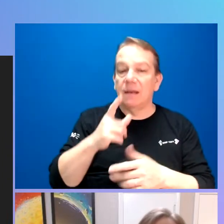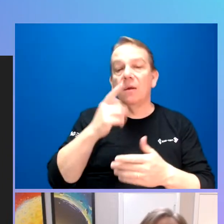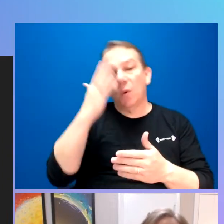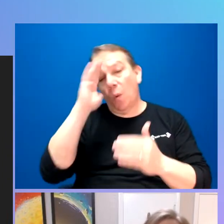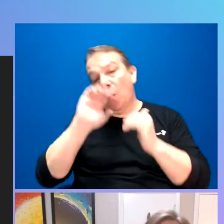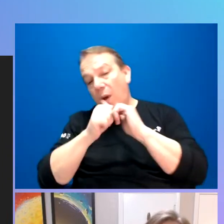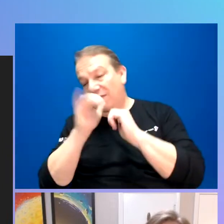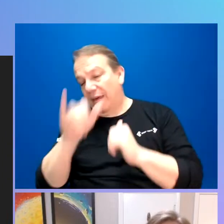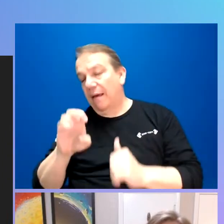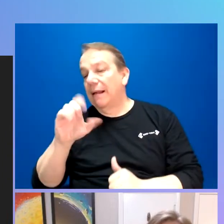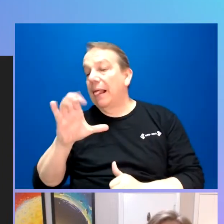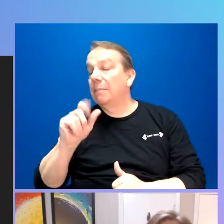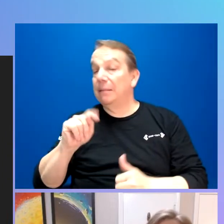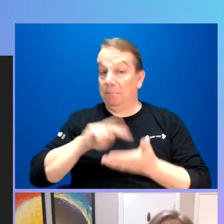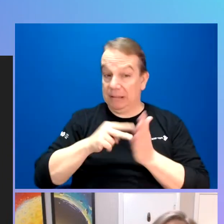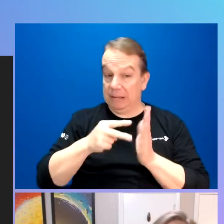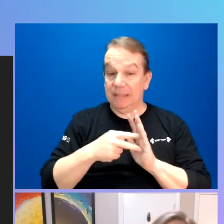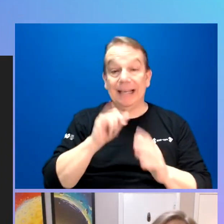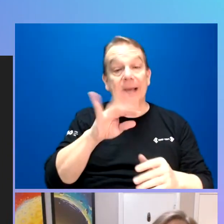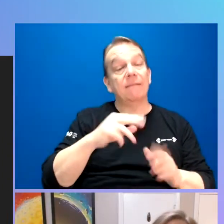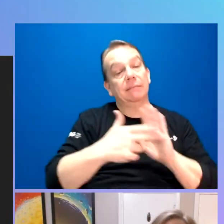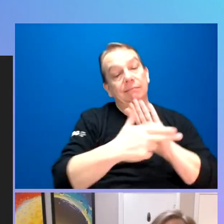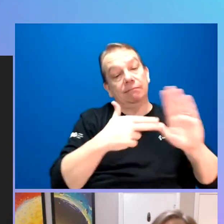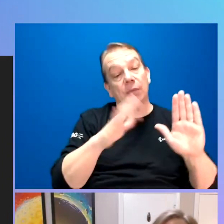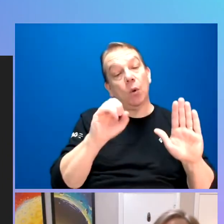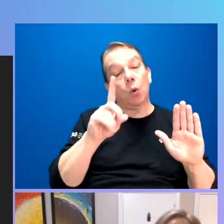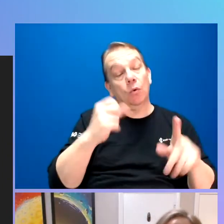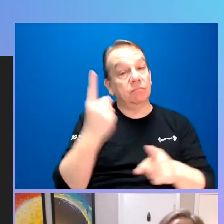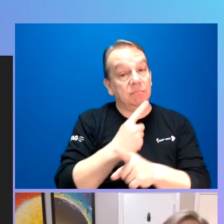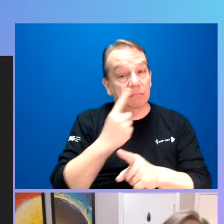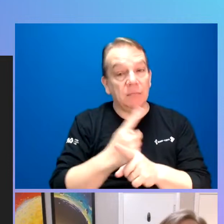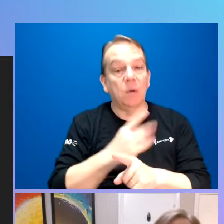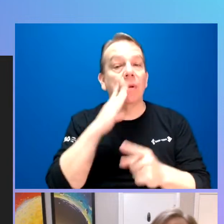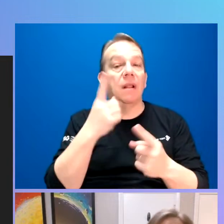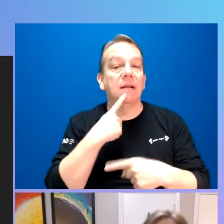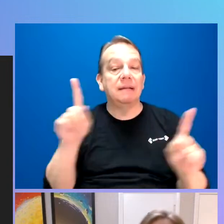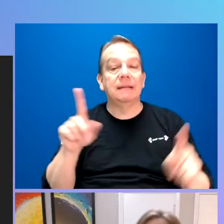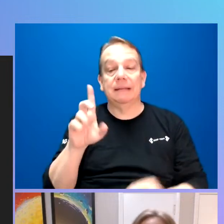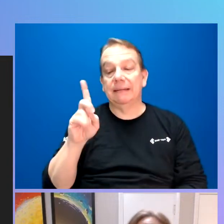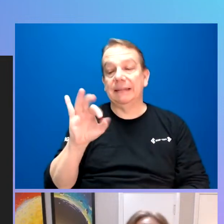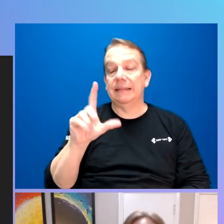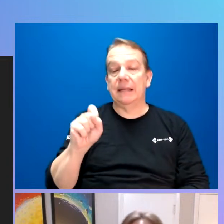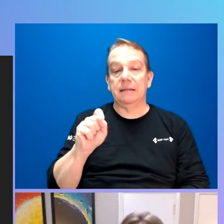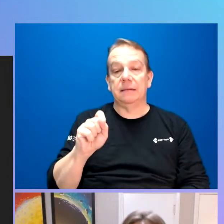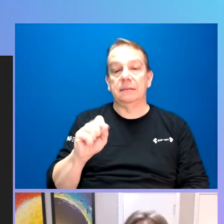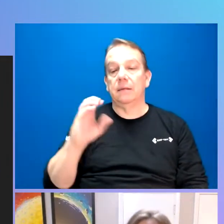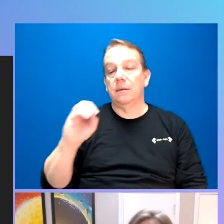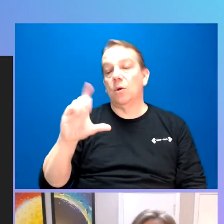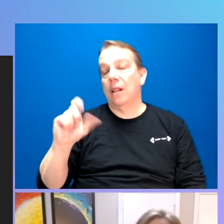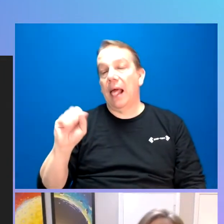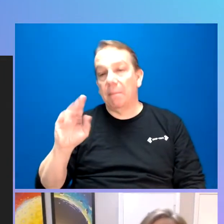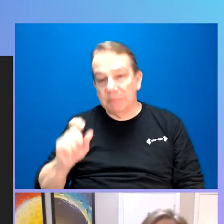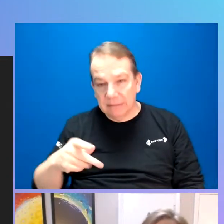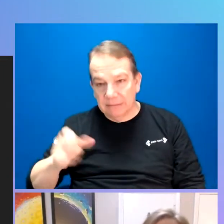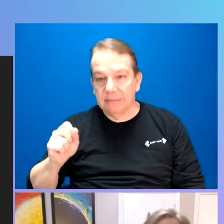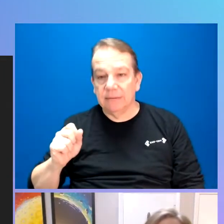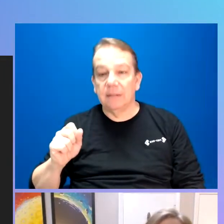A screen reader might announce